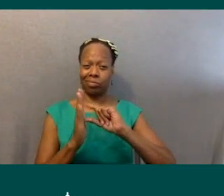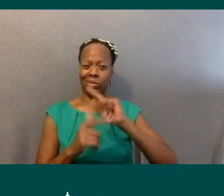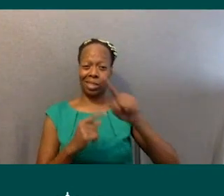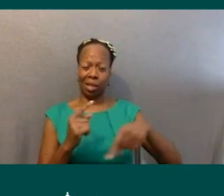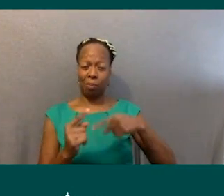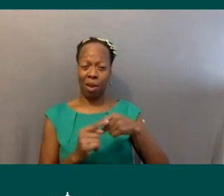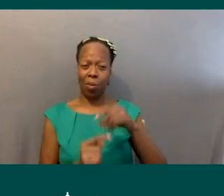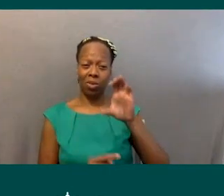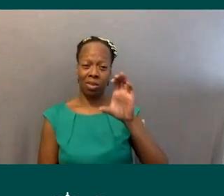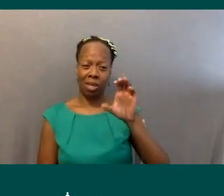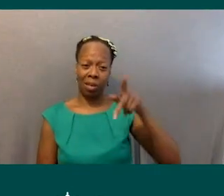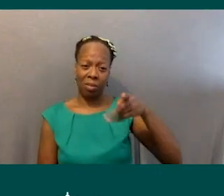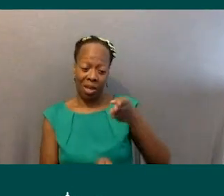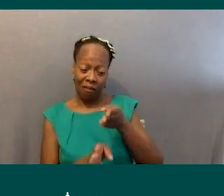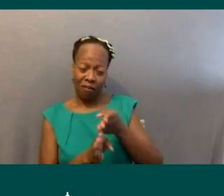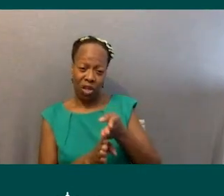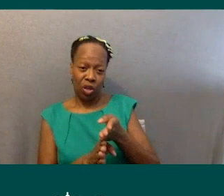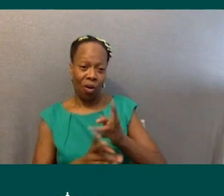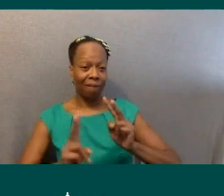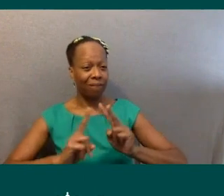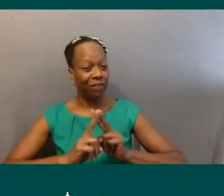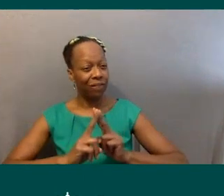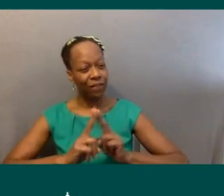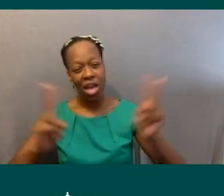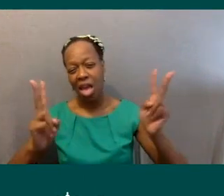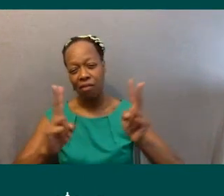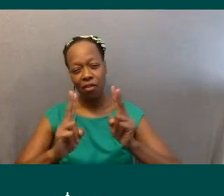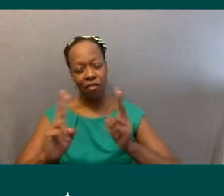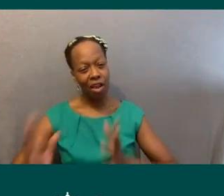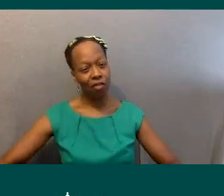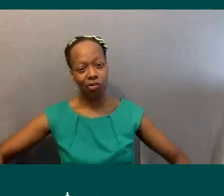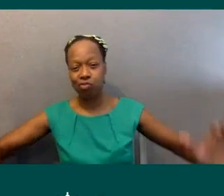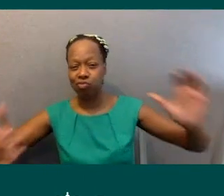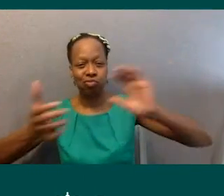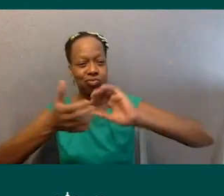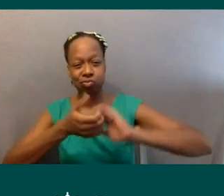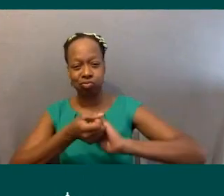So we're all part of this New York cerebral palsy consortium